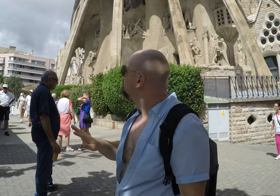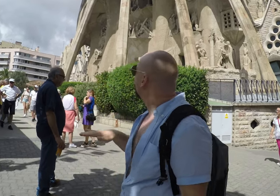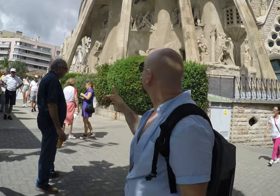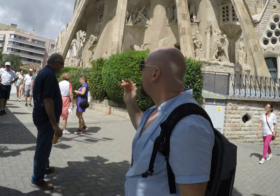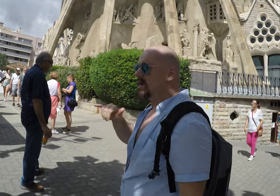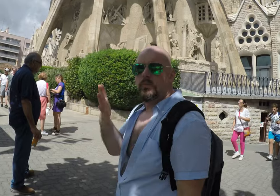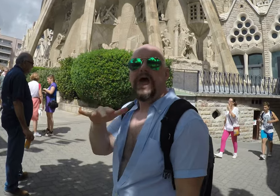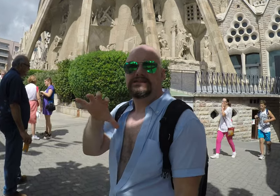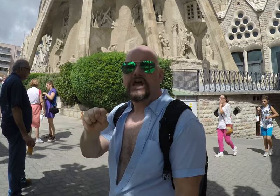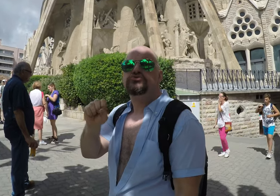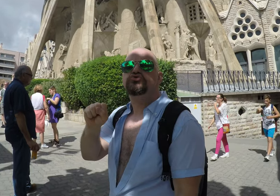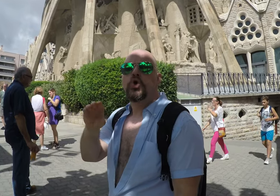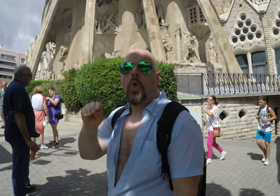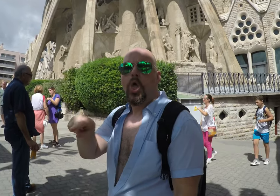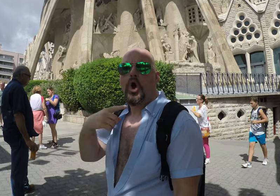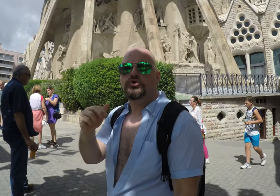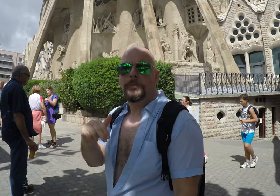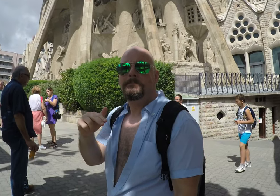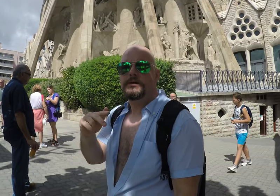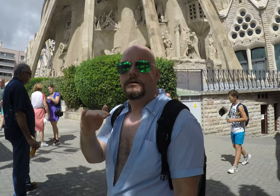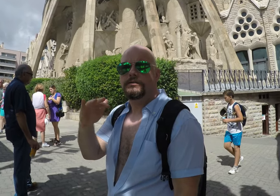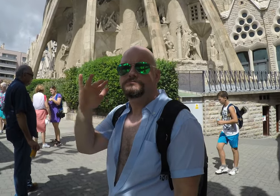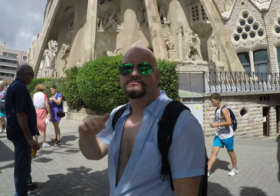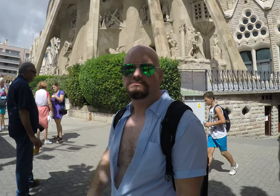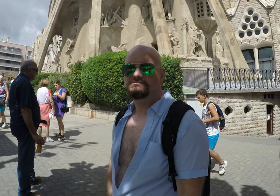so this is why it takes so long to build.